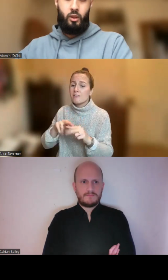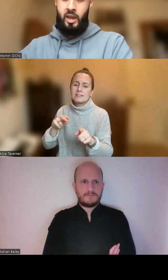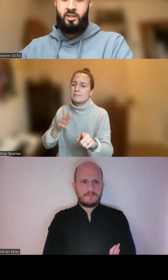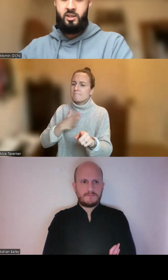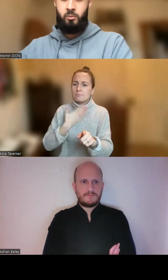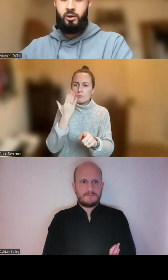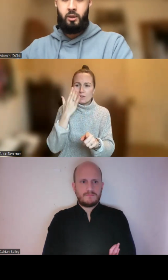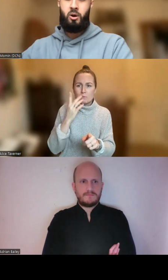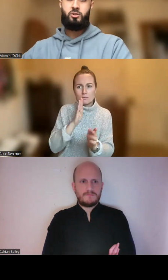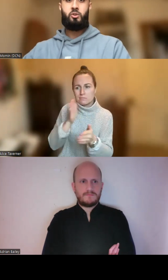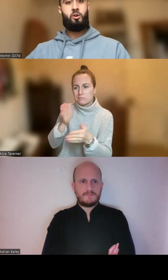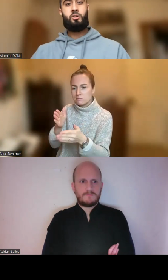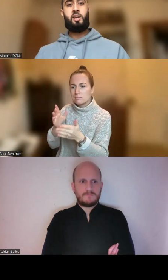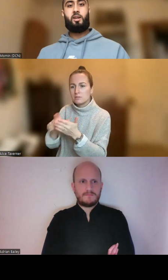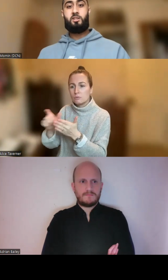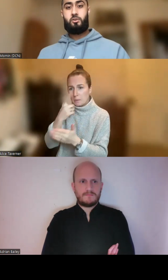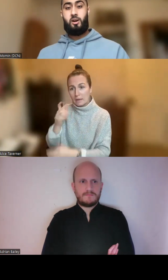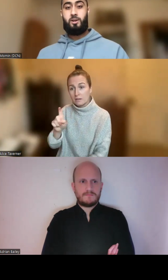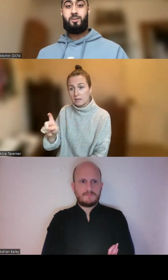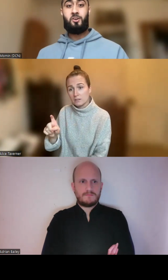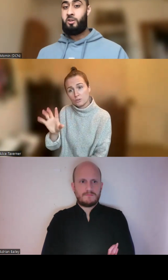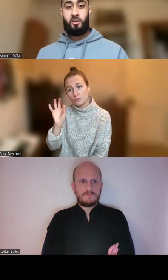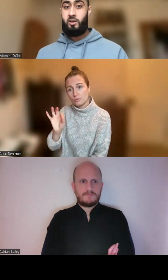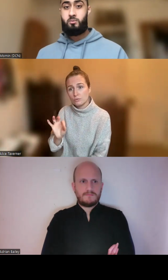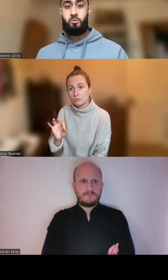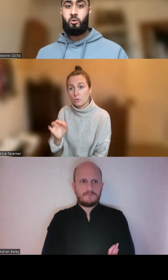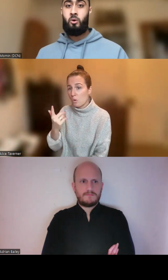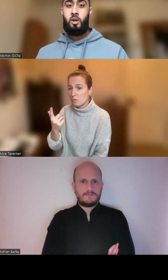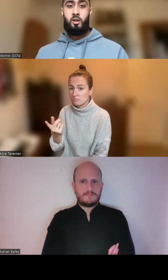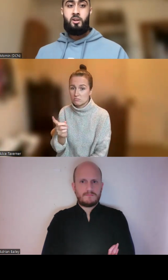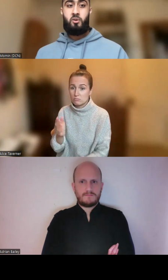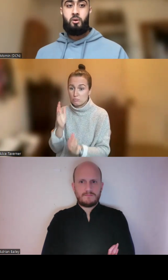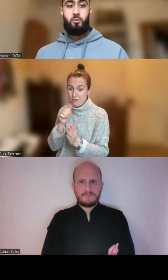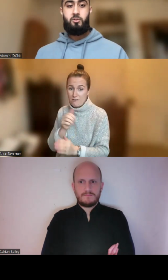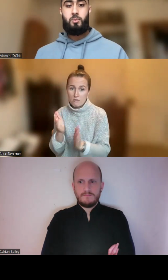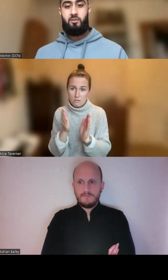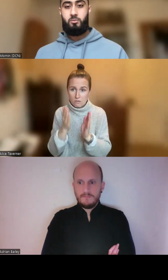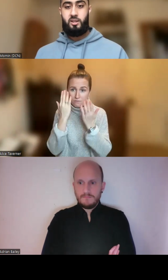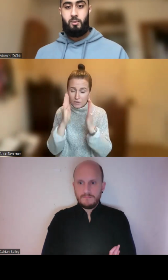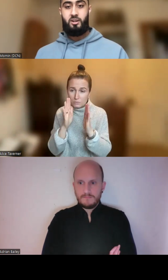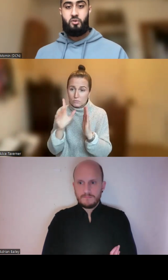Yes, it's a simple tick box. You can untick Instagram and you can untick Facebook or different platforms that they manage.